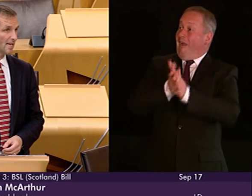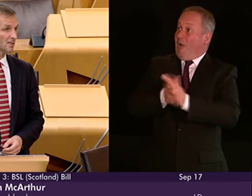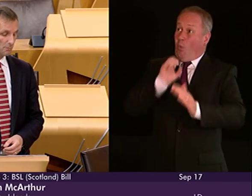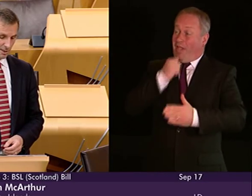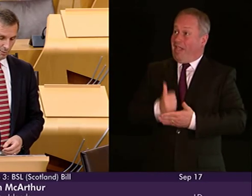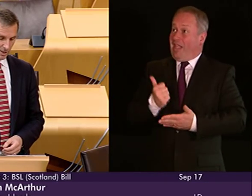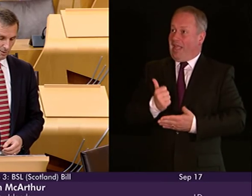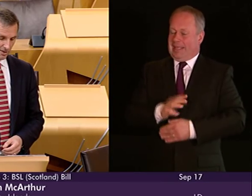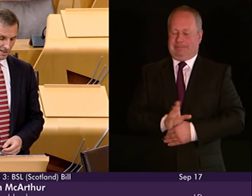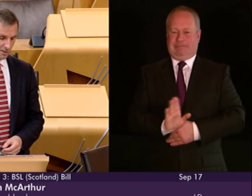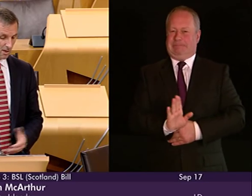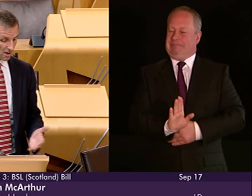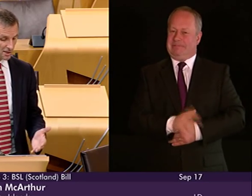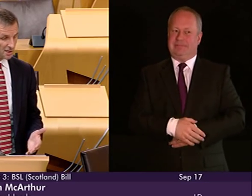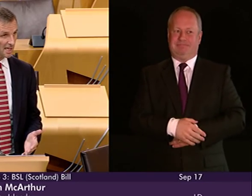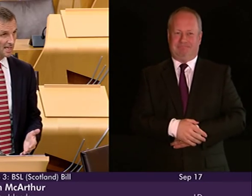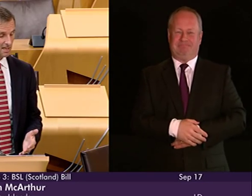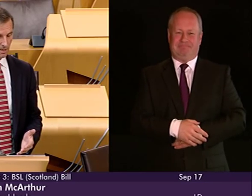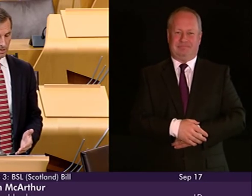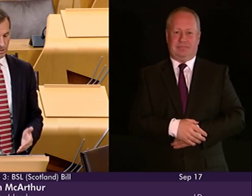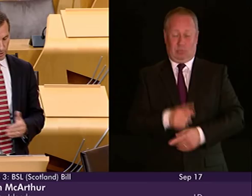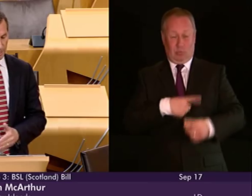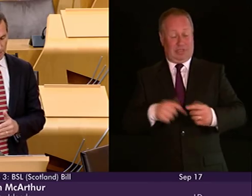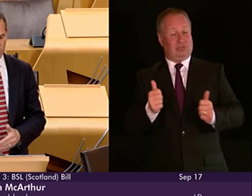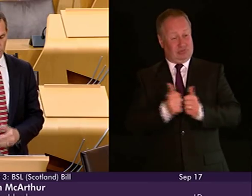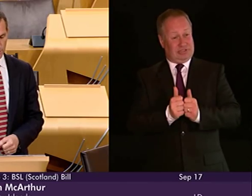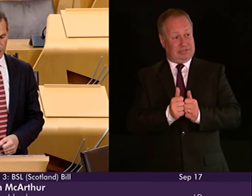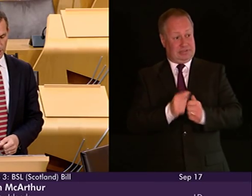committee had some sympathy with that view. To a large extent members of the BSL community